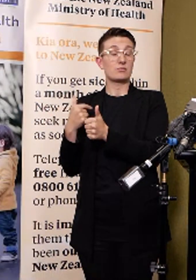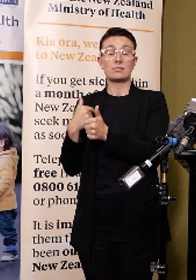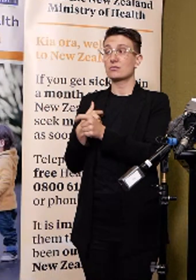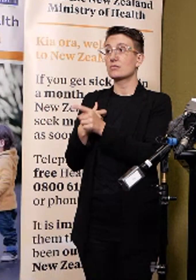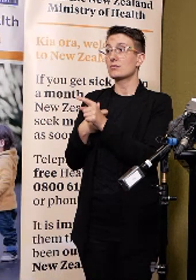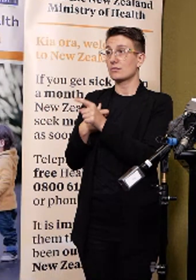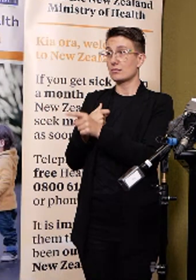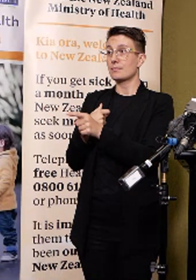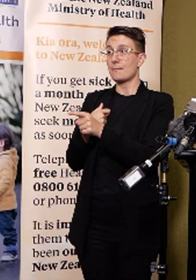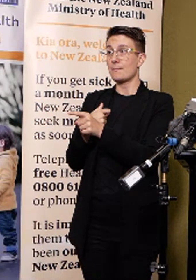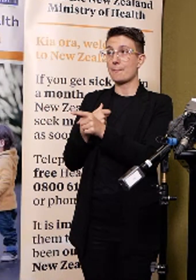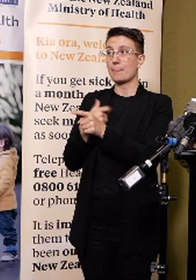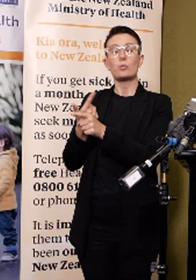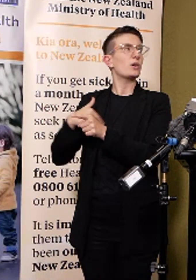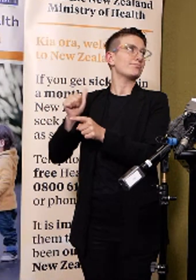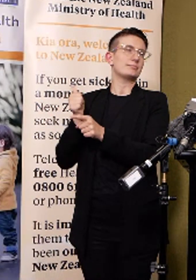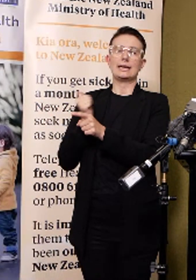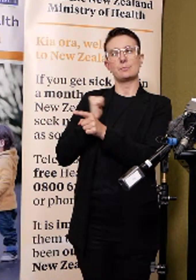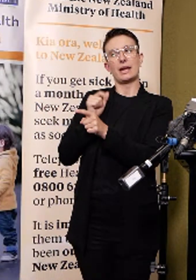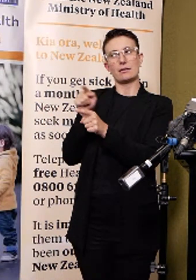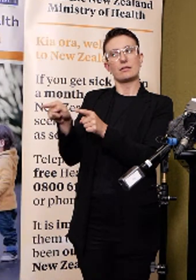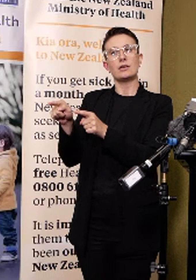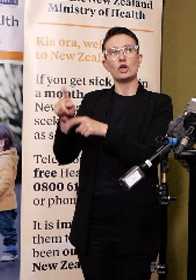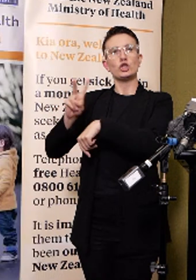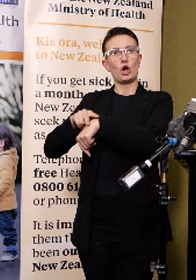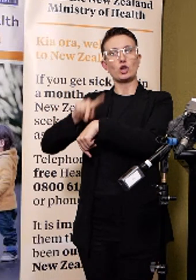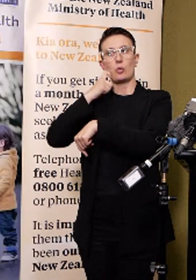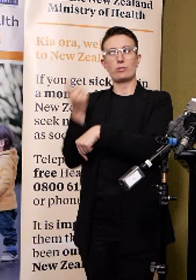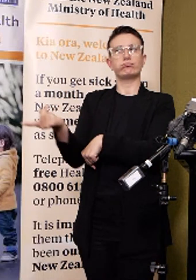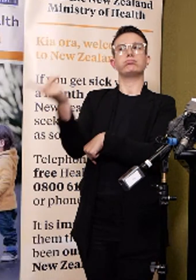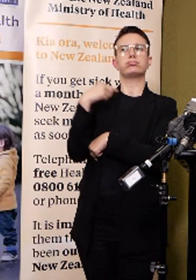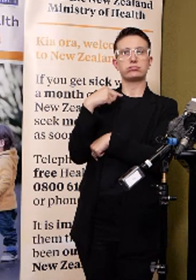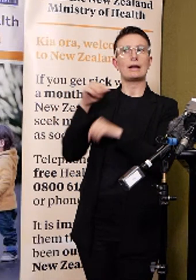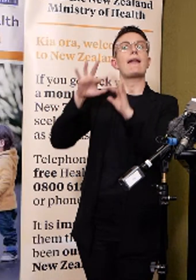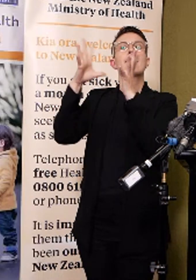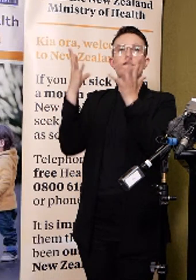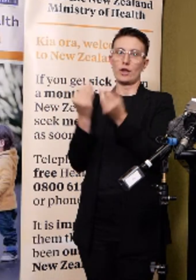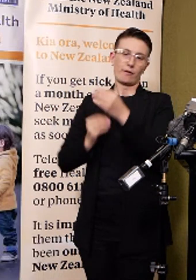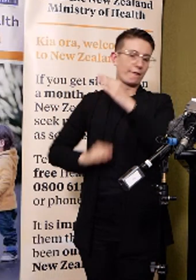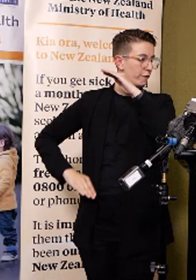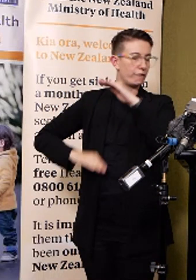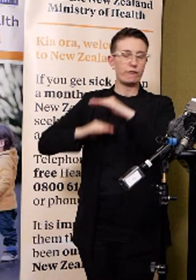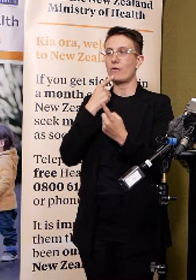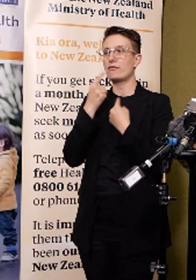the ship's doctor or master will report in and give a full report. And again, quite a routine procedure--